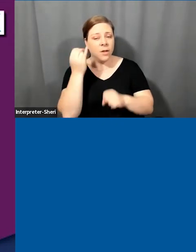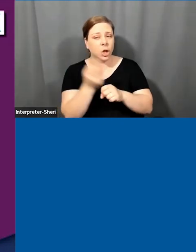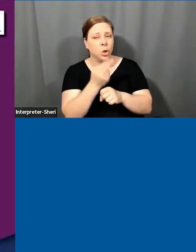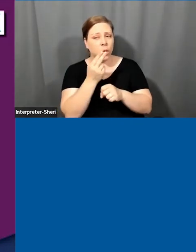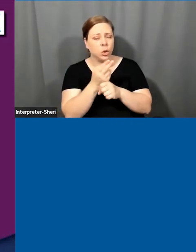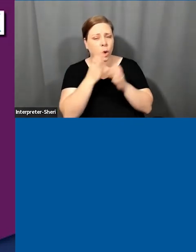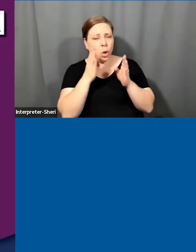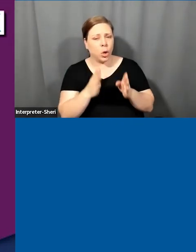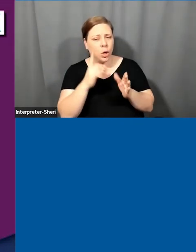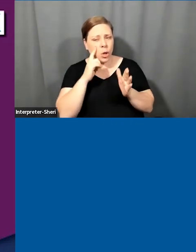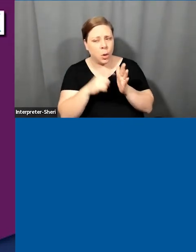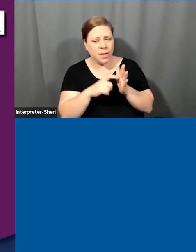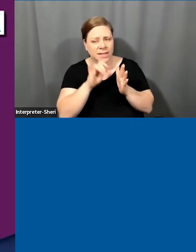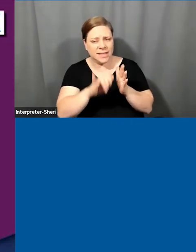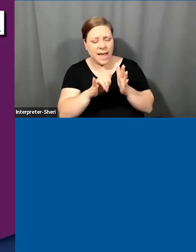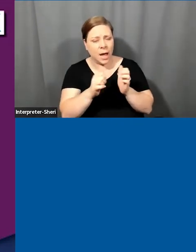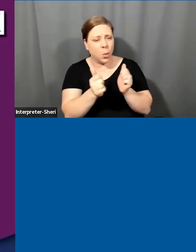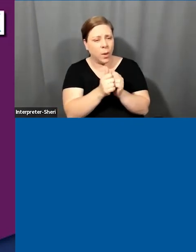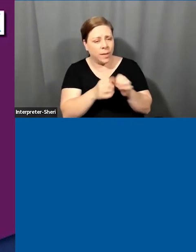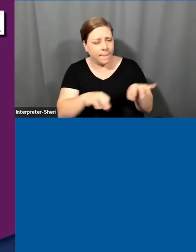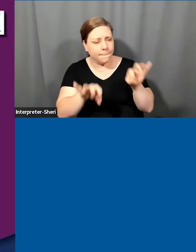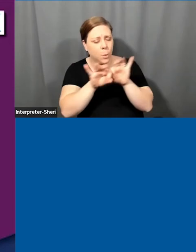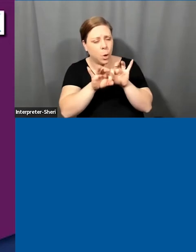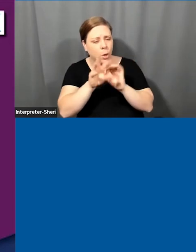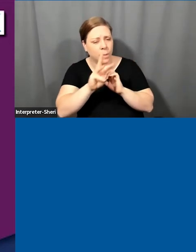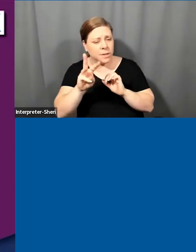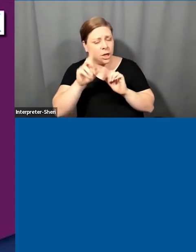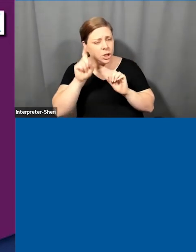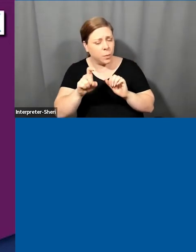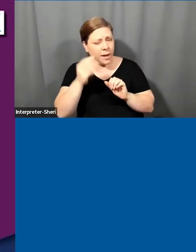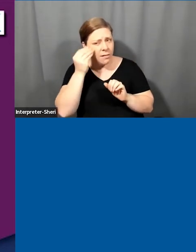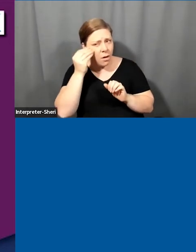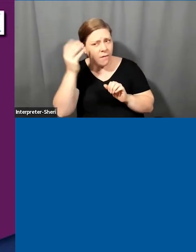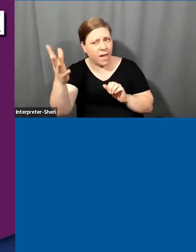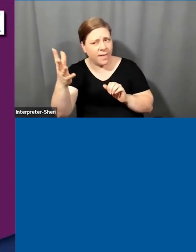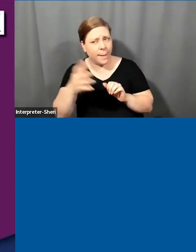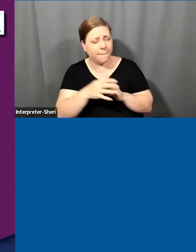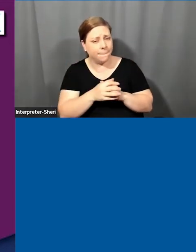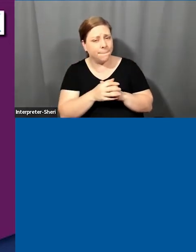with important websites, should we notify the site or content creators where possible? So this leads into what we were just talking about.